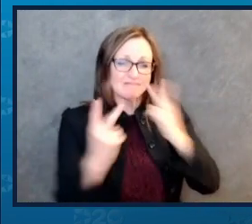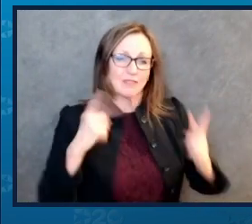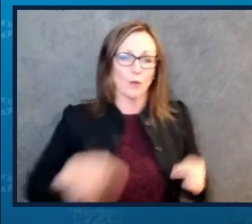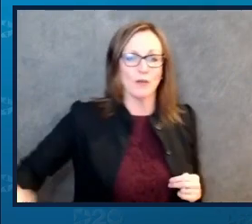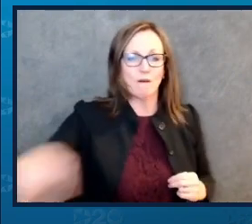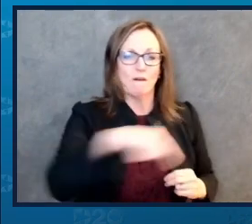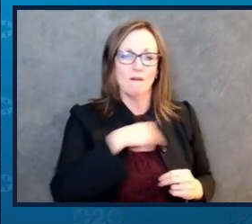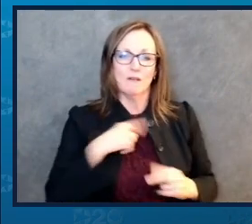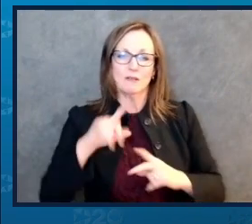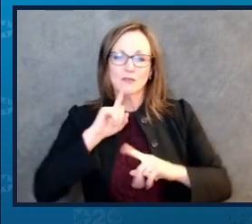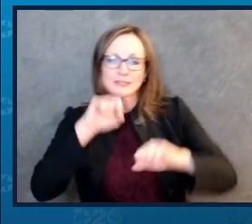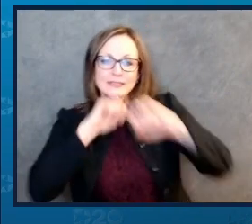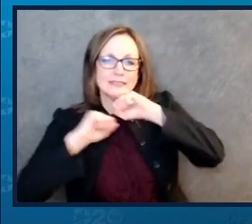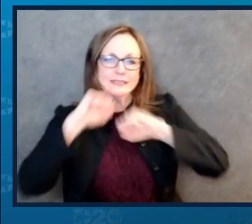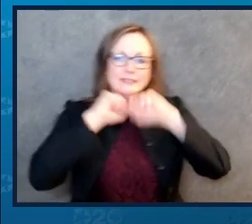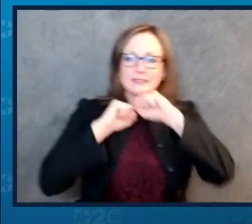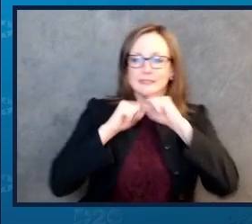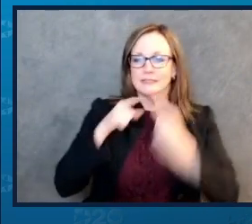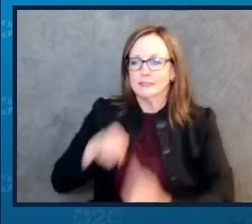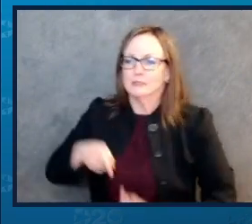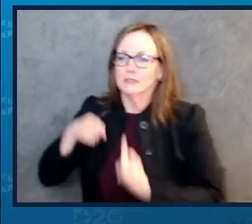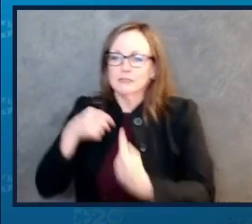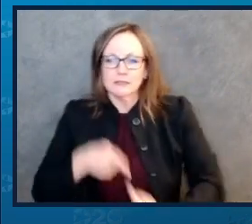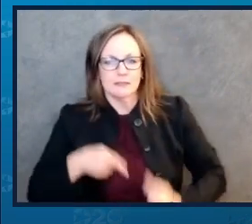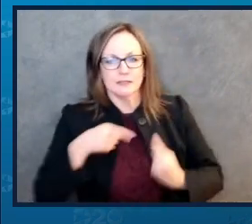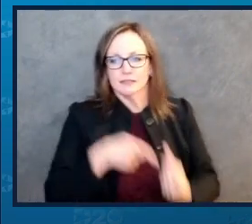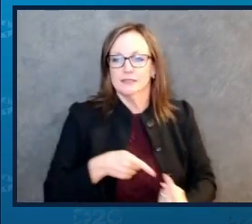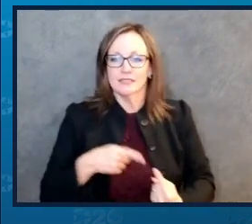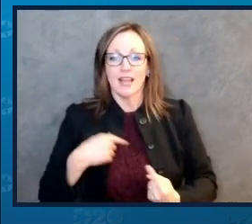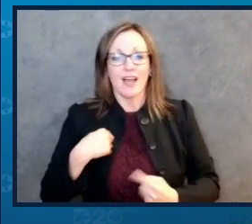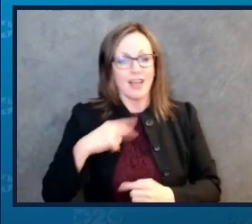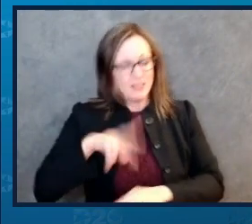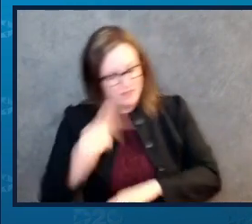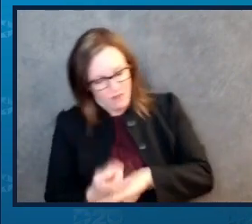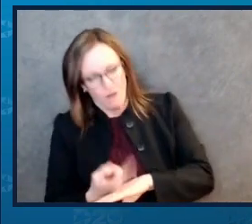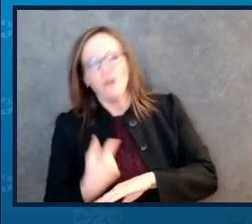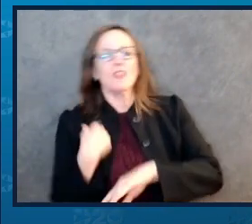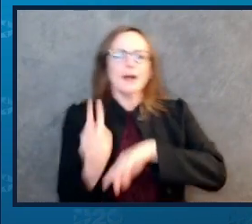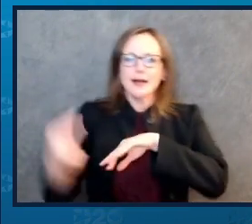EVERY TIME I GET KNOCKED DOWN, I I GOT TO GET UP AND KEEP RUNNING.